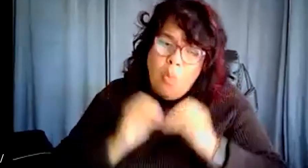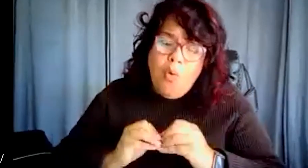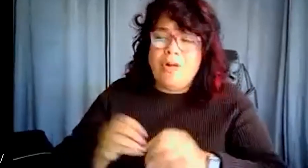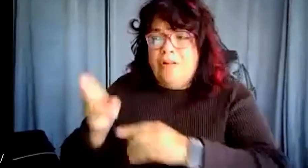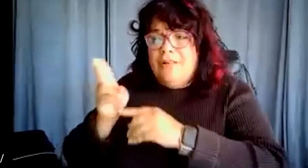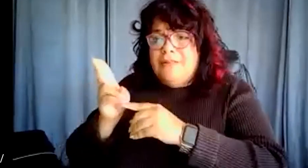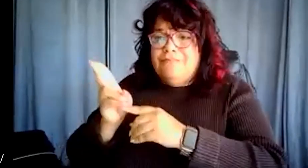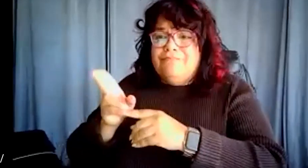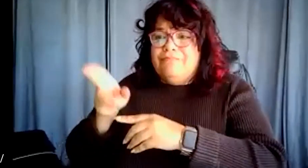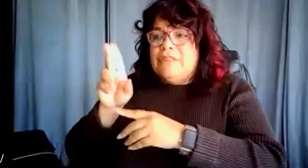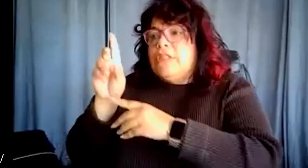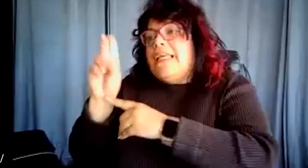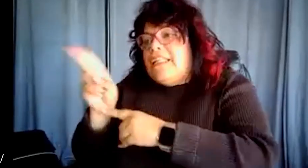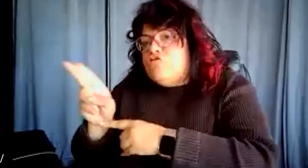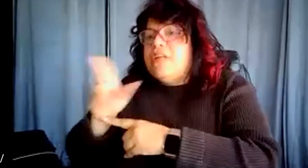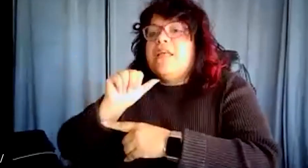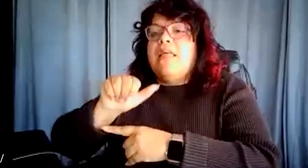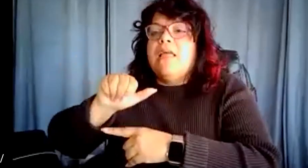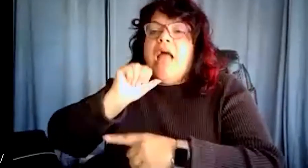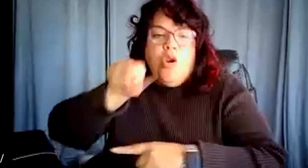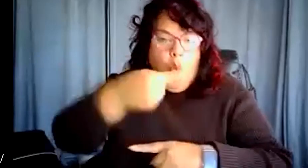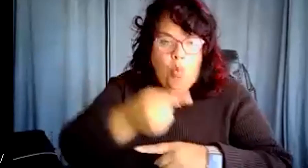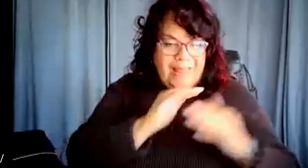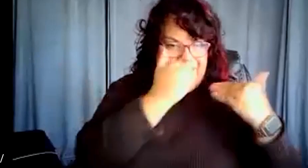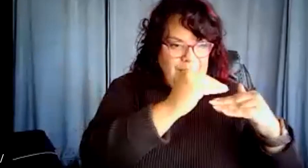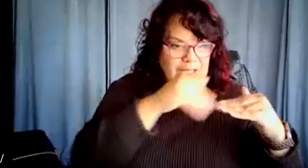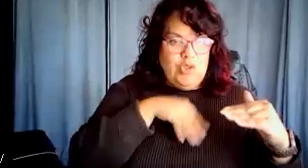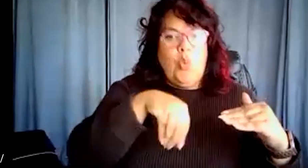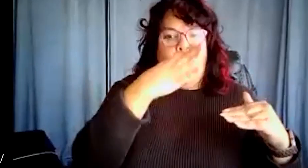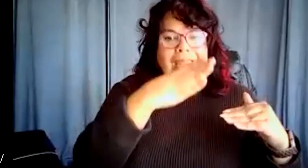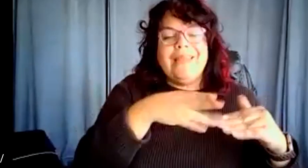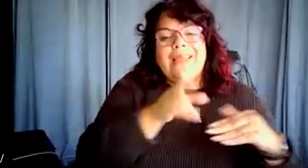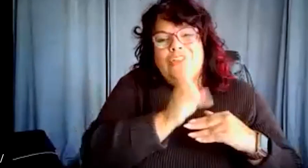than just White physically disabled people. For example, during the Section 504 Sit-in,